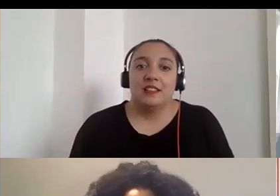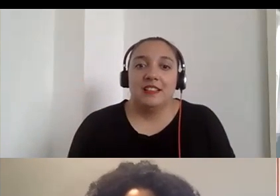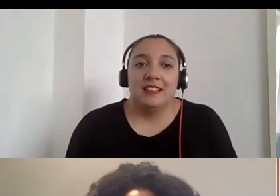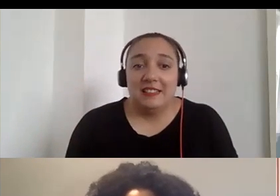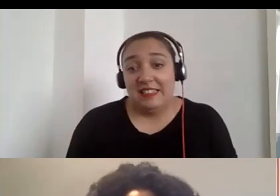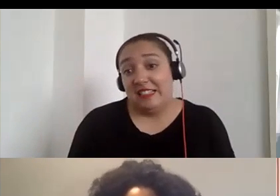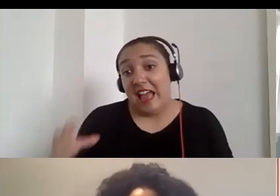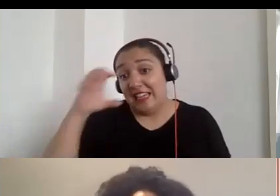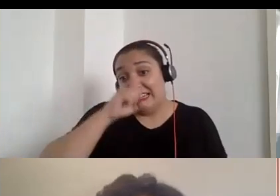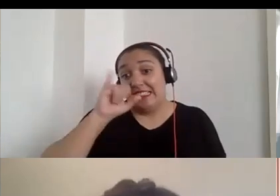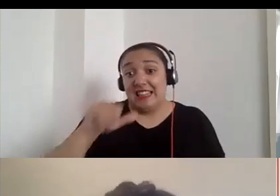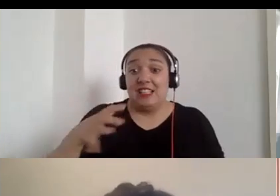Apparently. Uncoordinated.